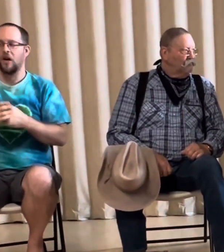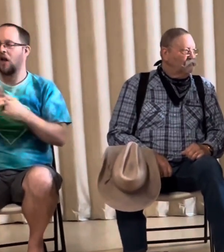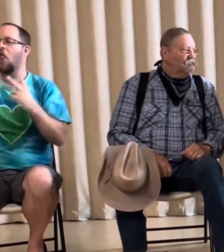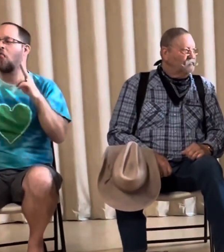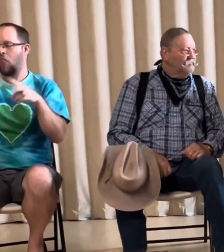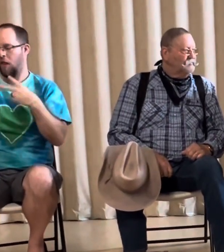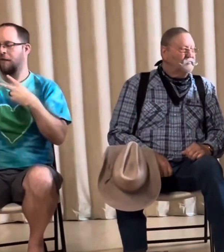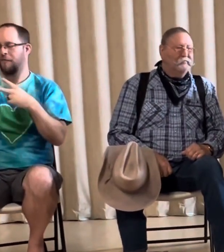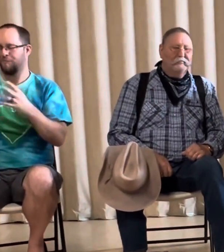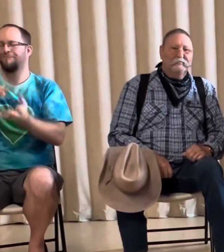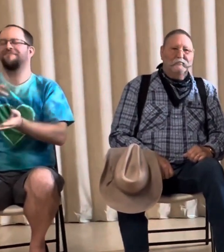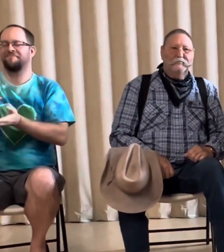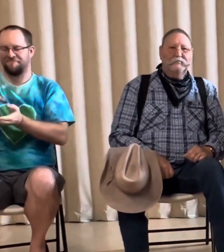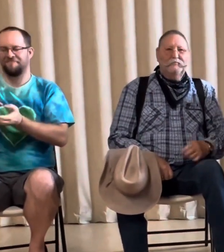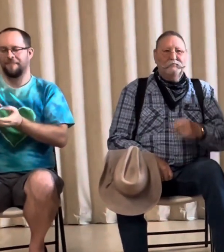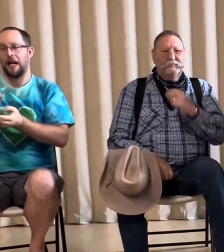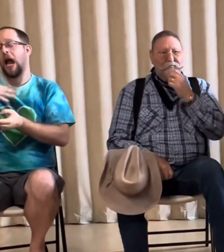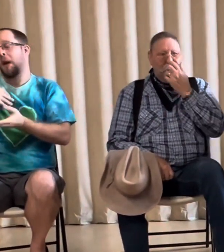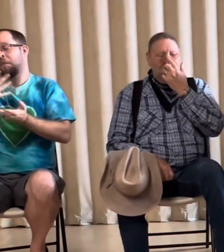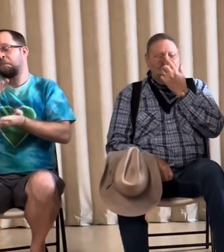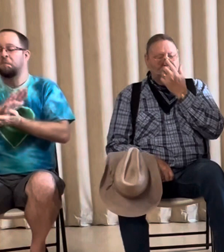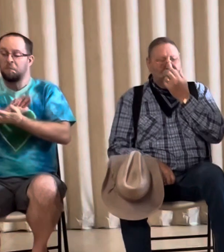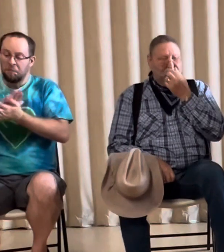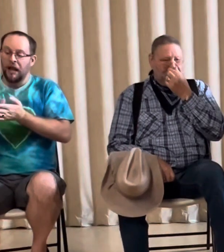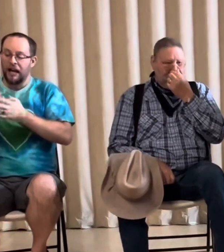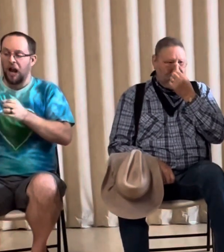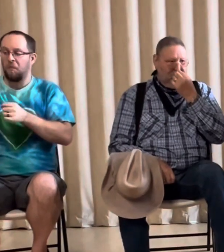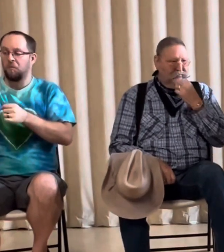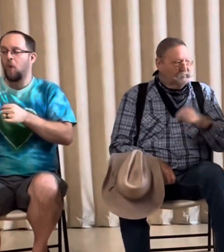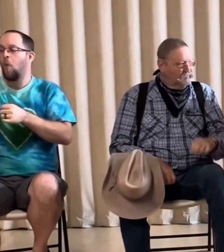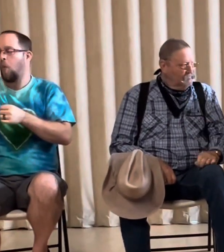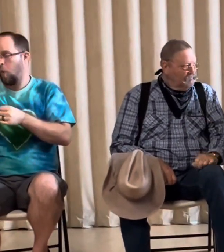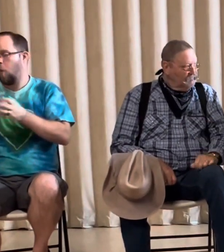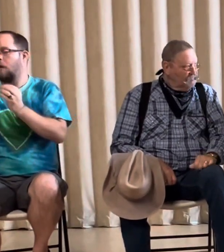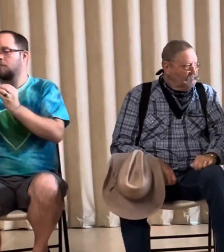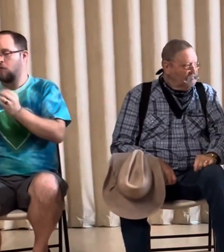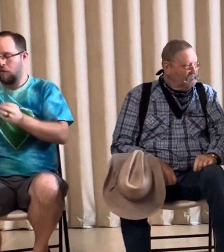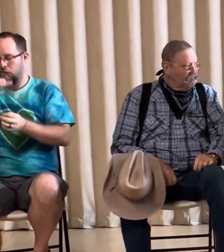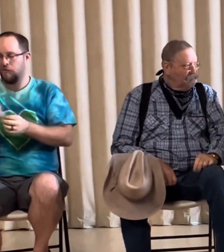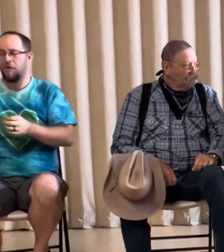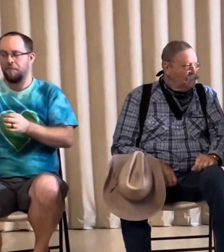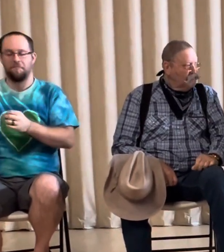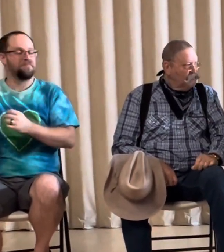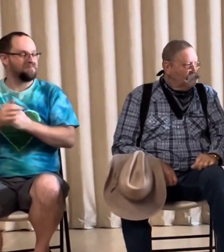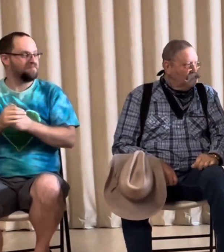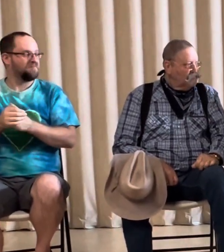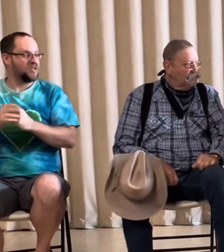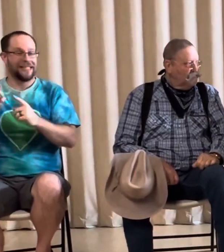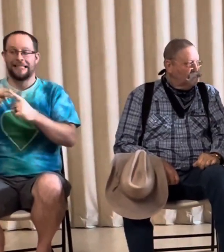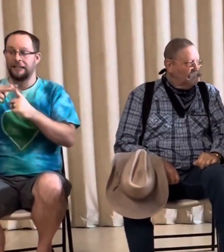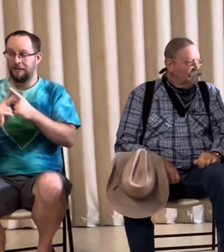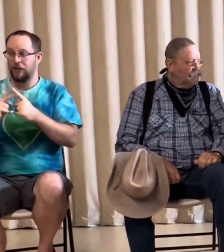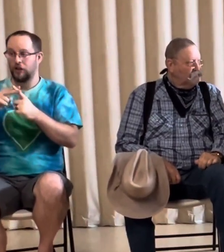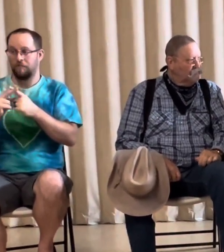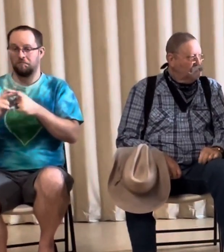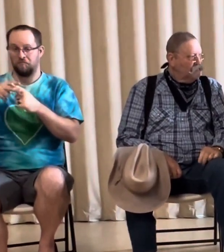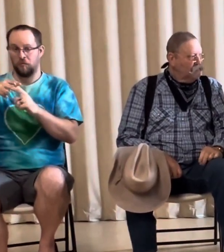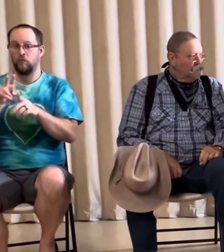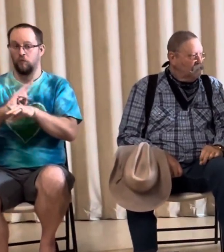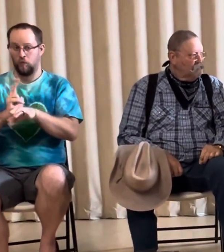laughs. "I suppose it might be nice to take another trip. So here's the toolbox, they're fixing the tire with the tools.